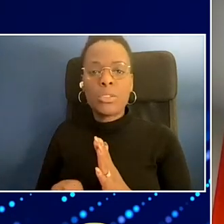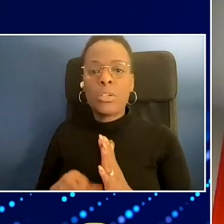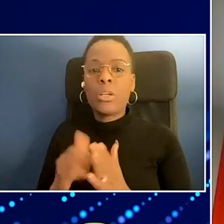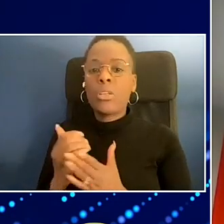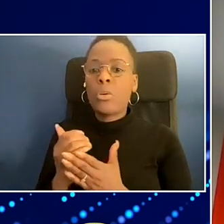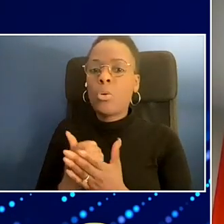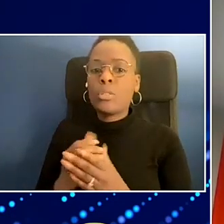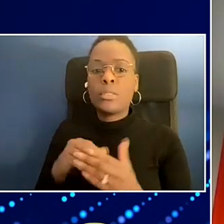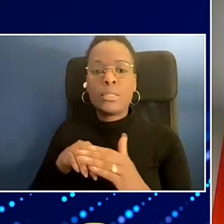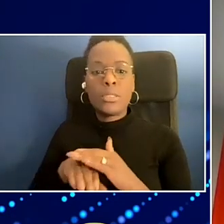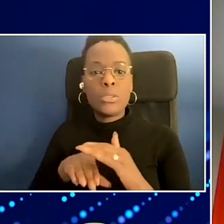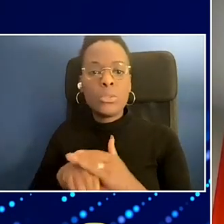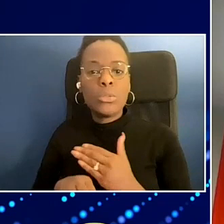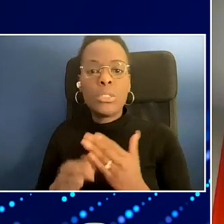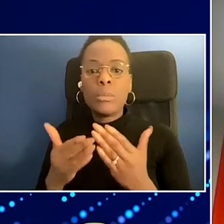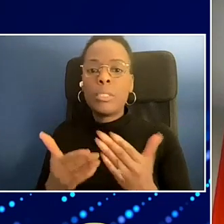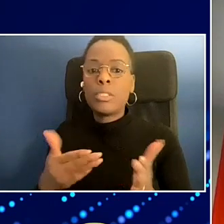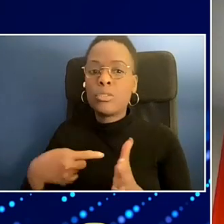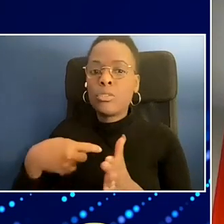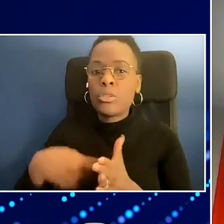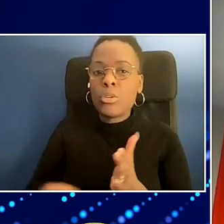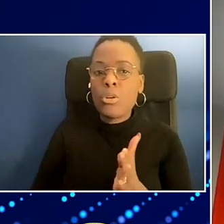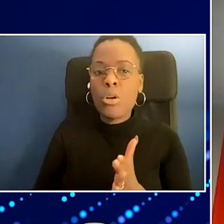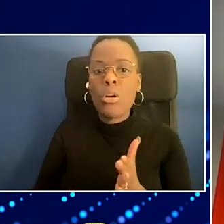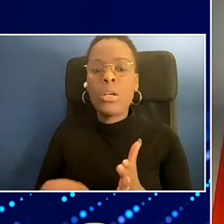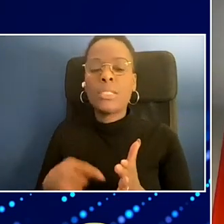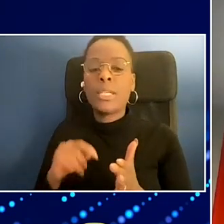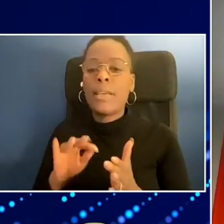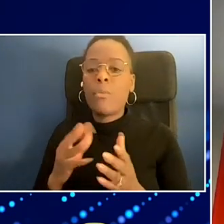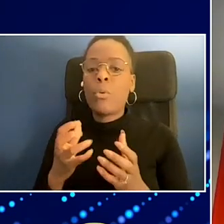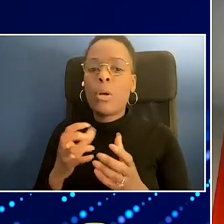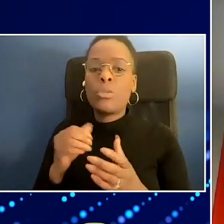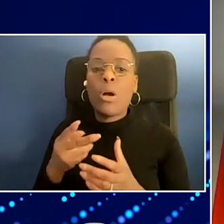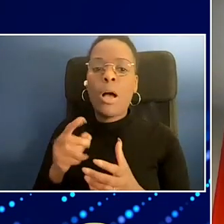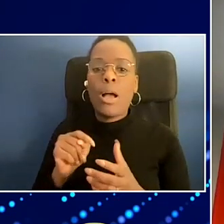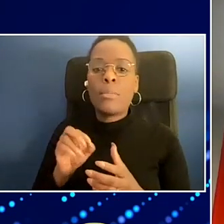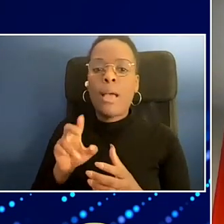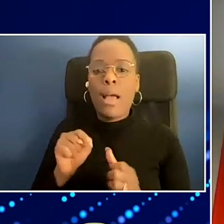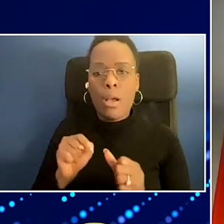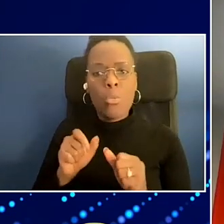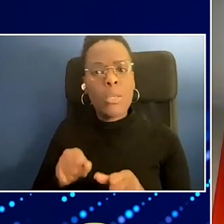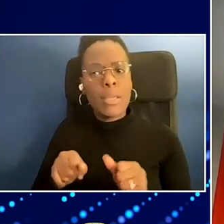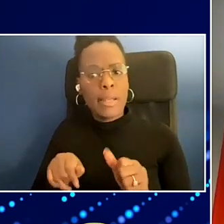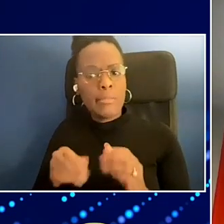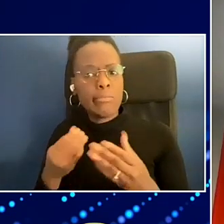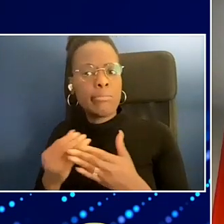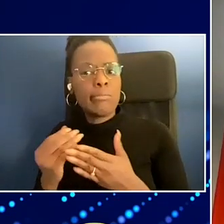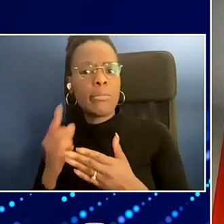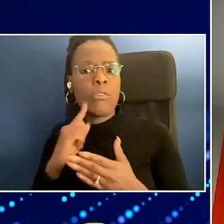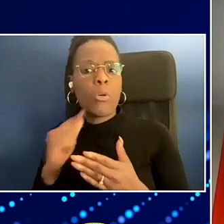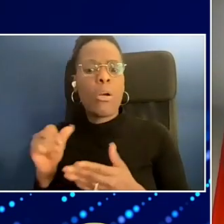different way. This gives us weeks to shop around for other options. How is this not a choice? It has been a hassle to get course